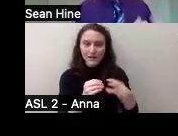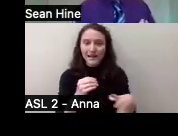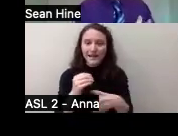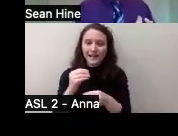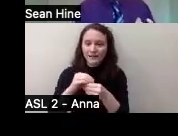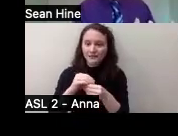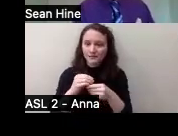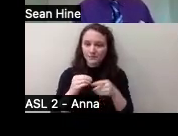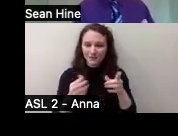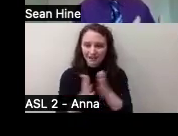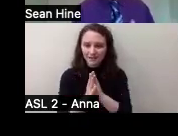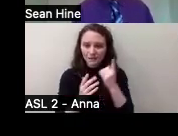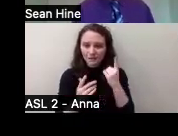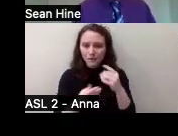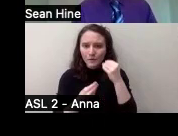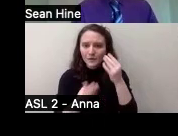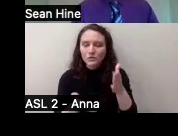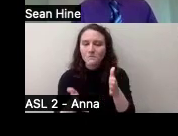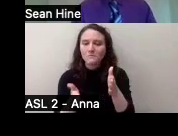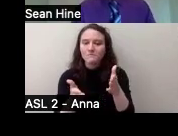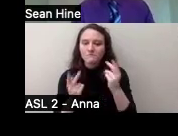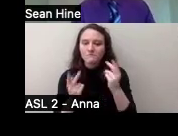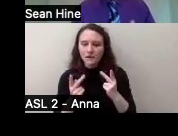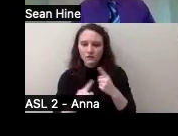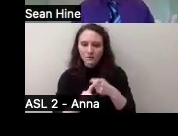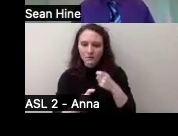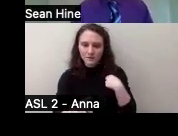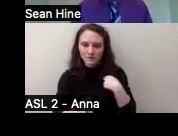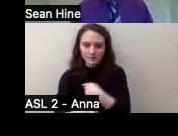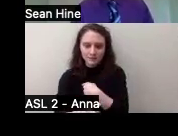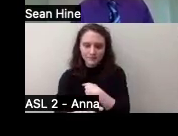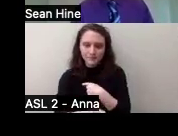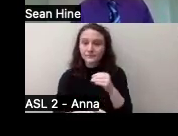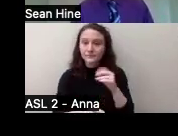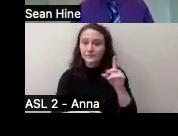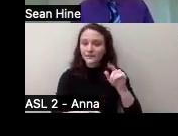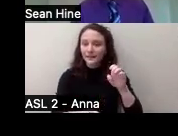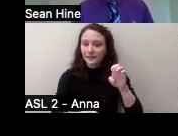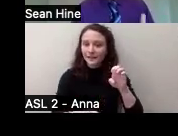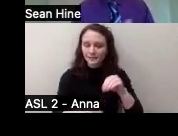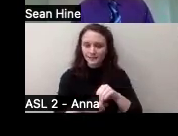asking for information back from us, and so .. . And the date on that was in 2021.